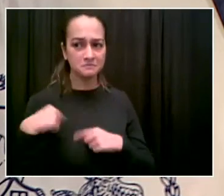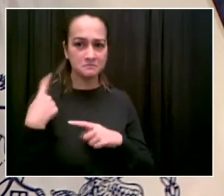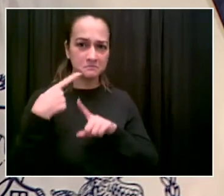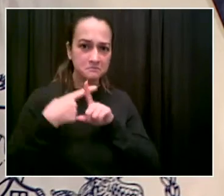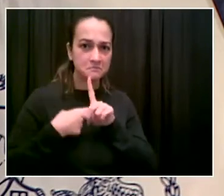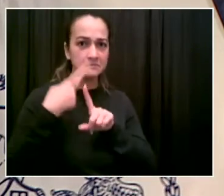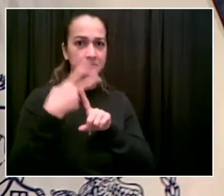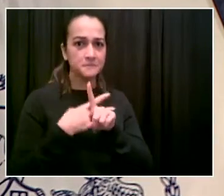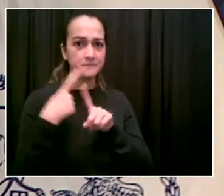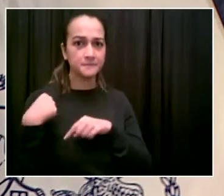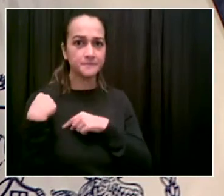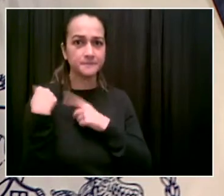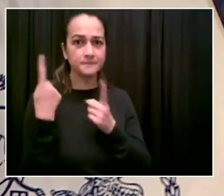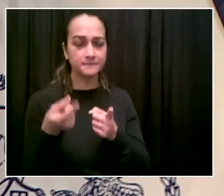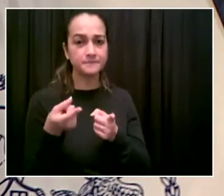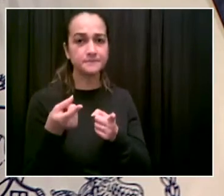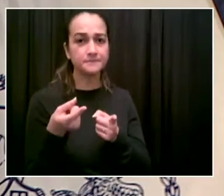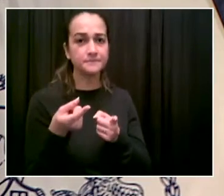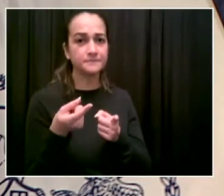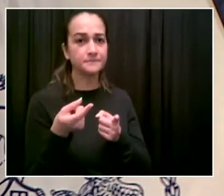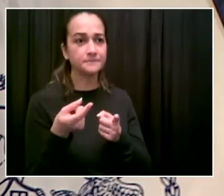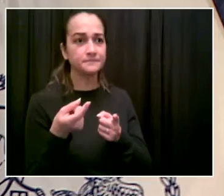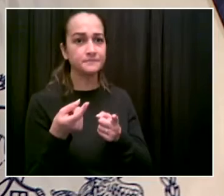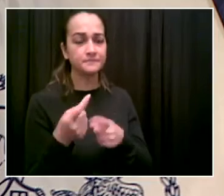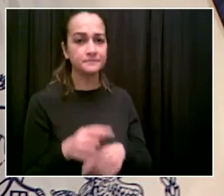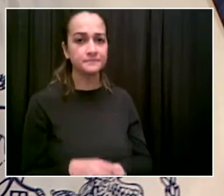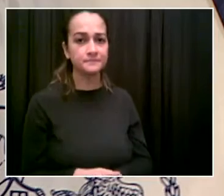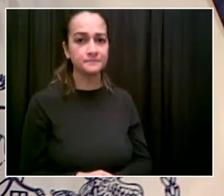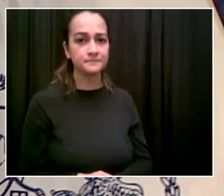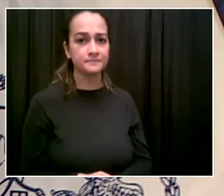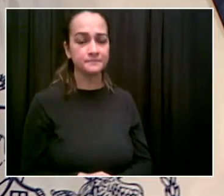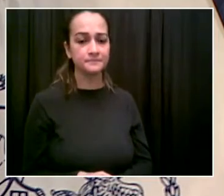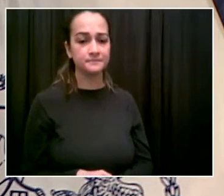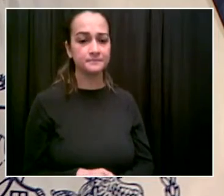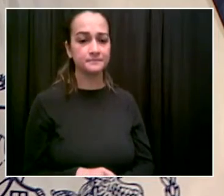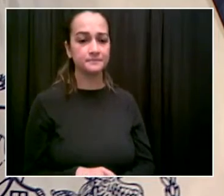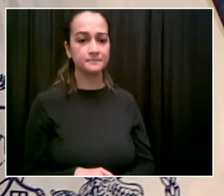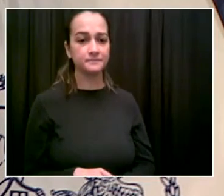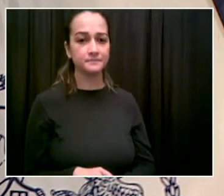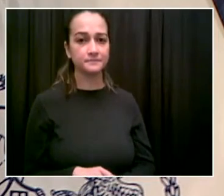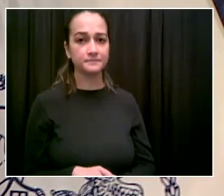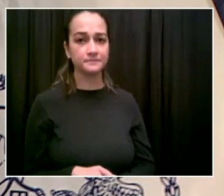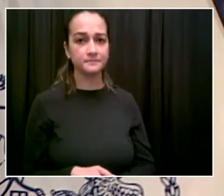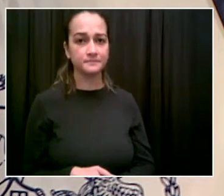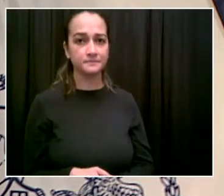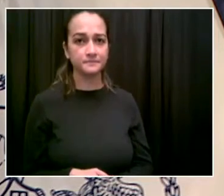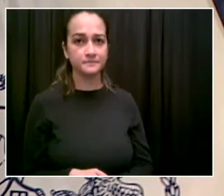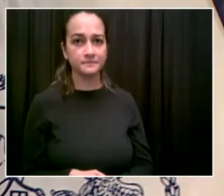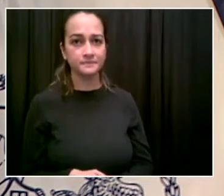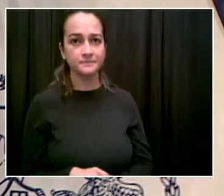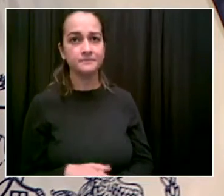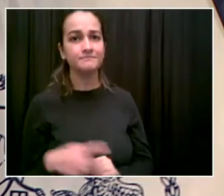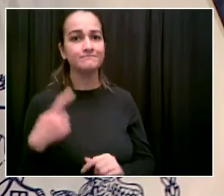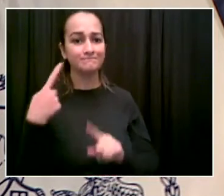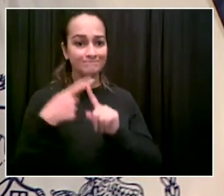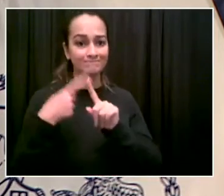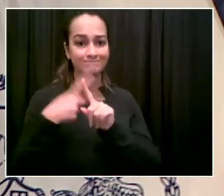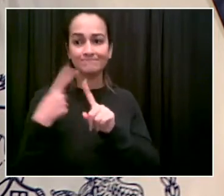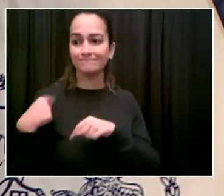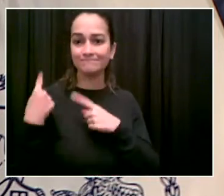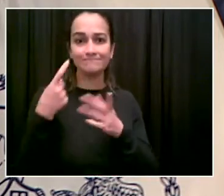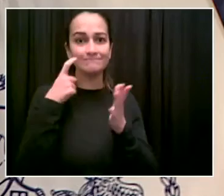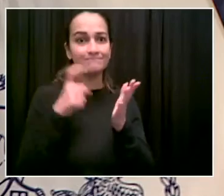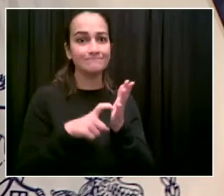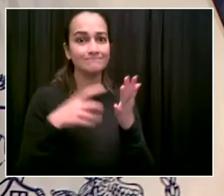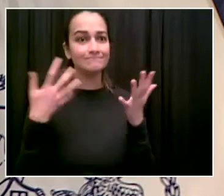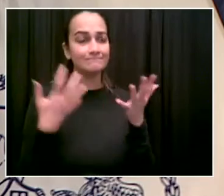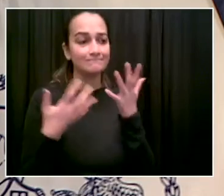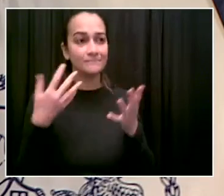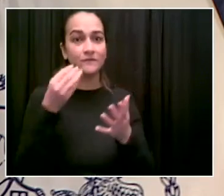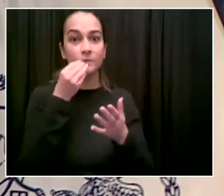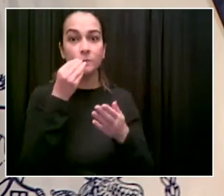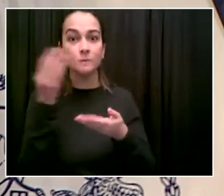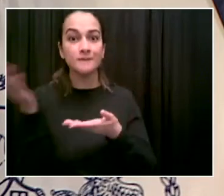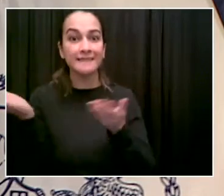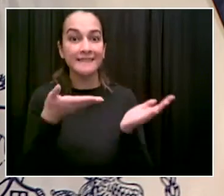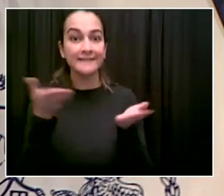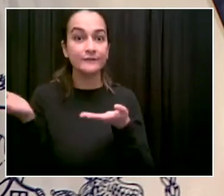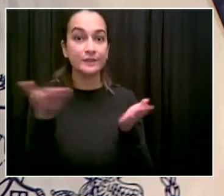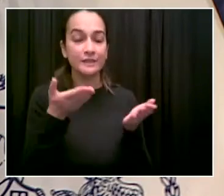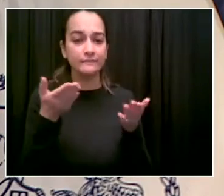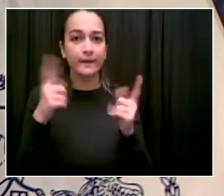YOU SO MUCH.